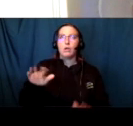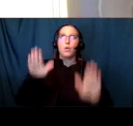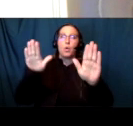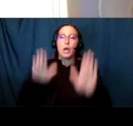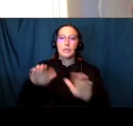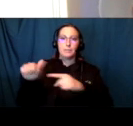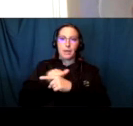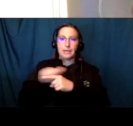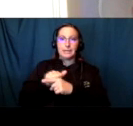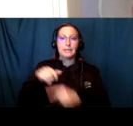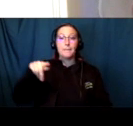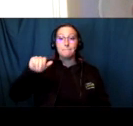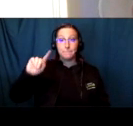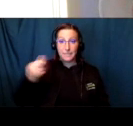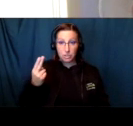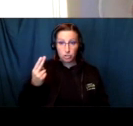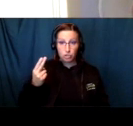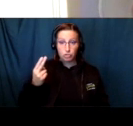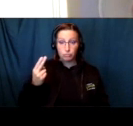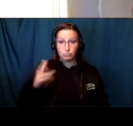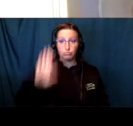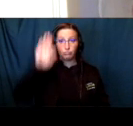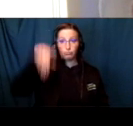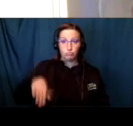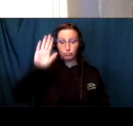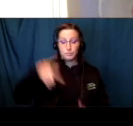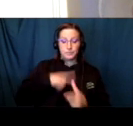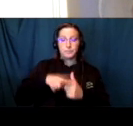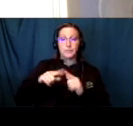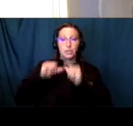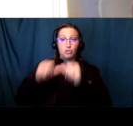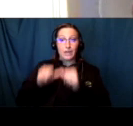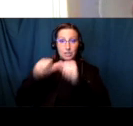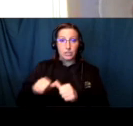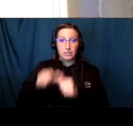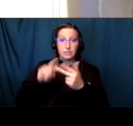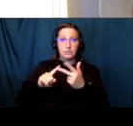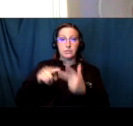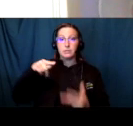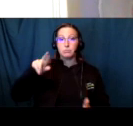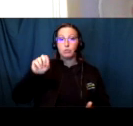practice pitch variation, duration, prosody and rhythm. So I'm not going to